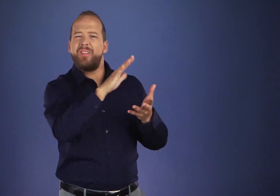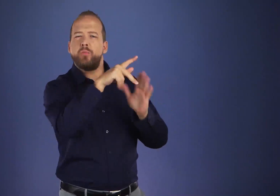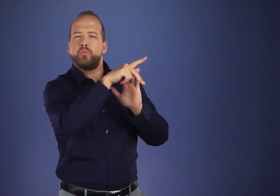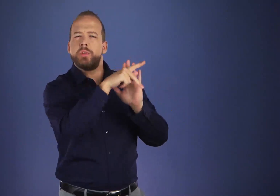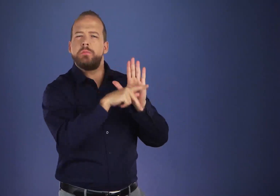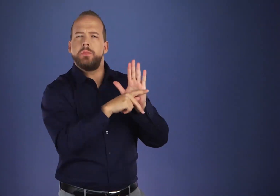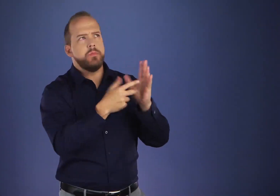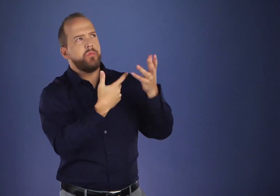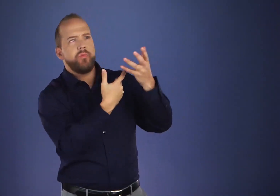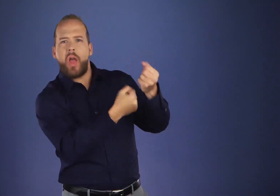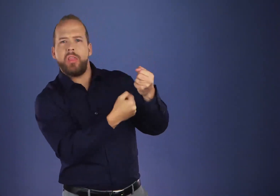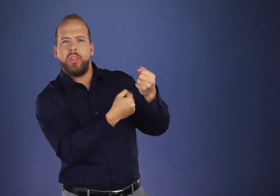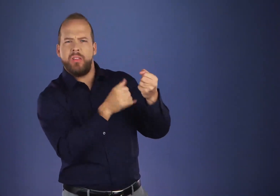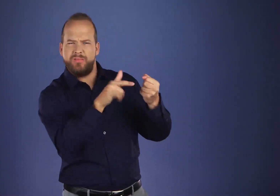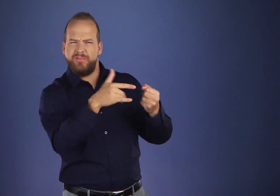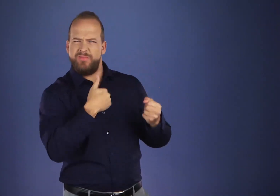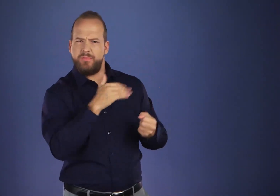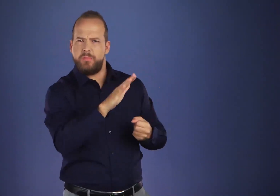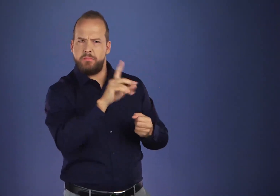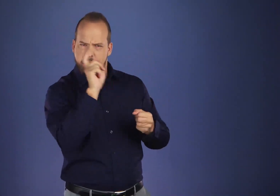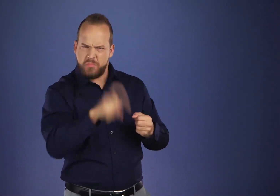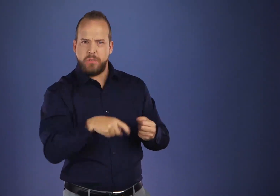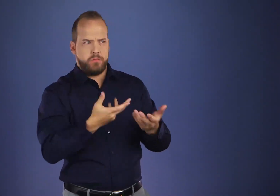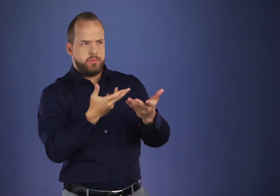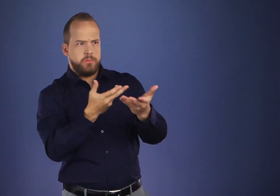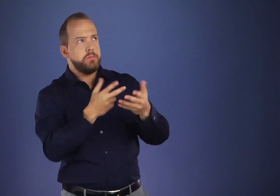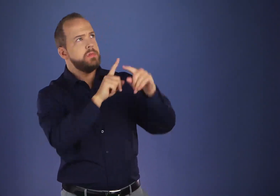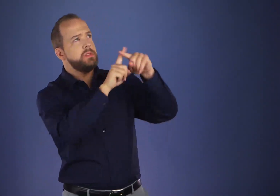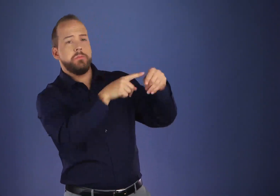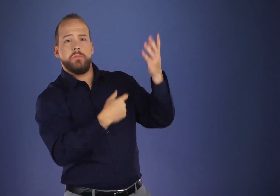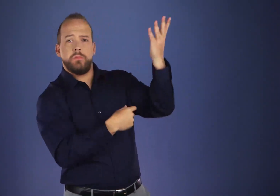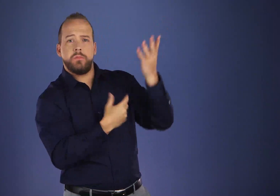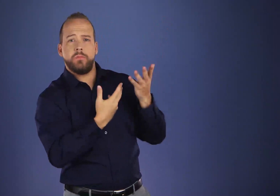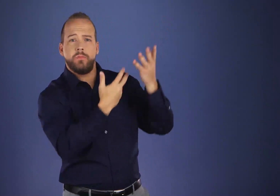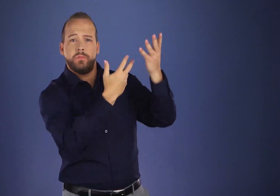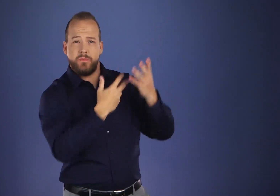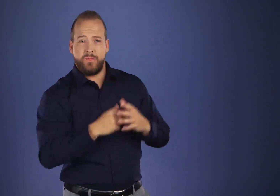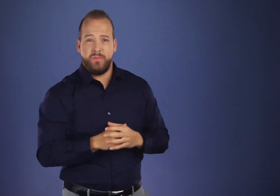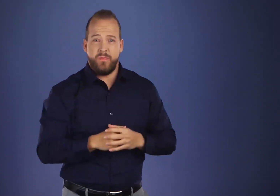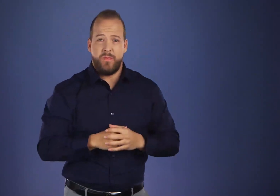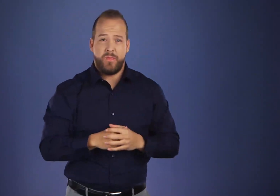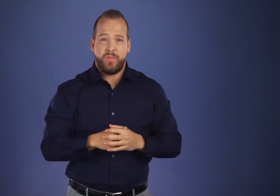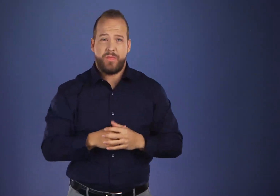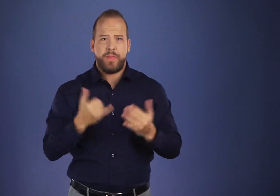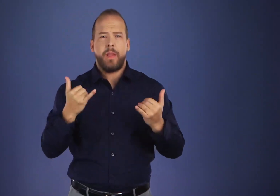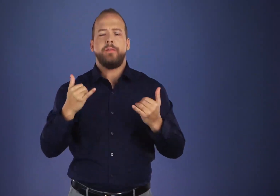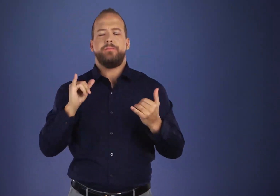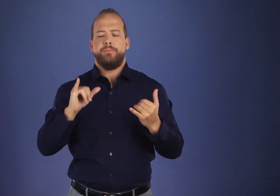So it is by circumstance rather than by any virtue that we have been driven to A.A.,